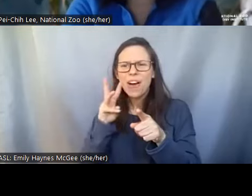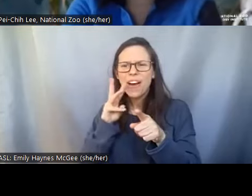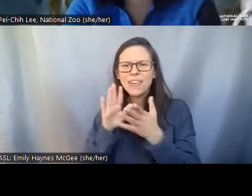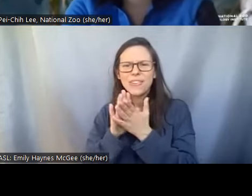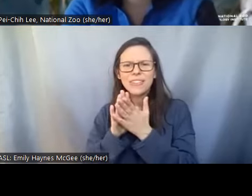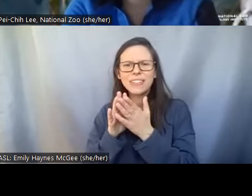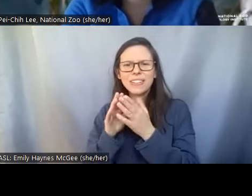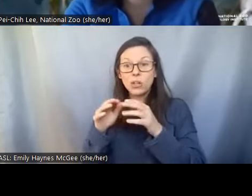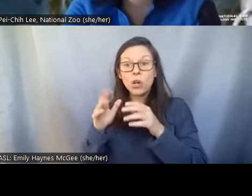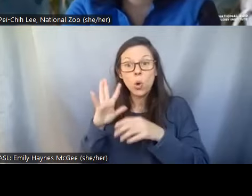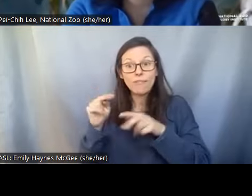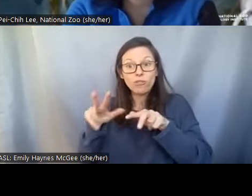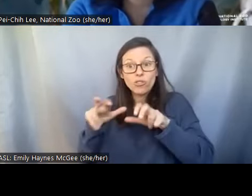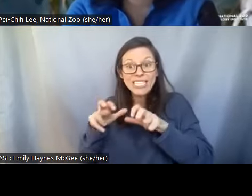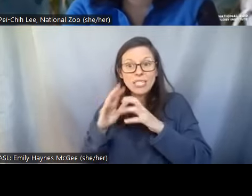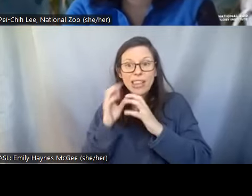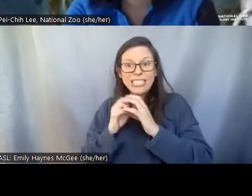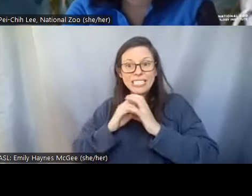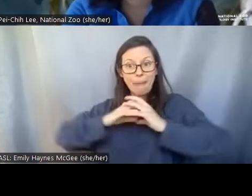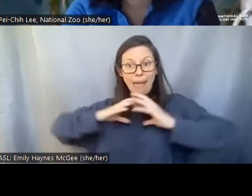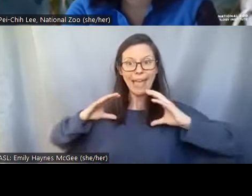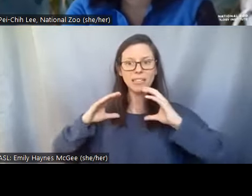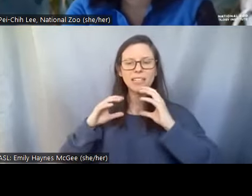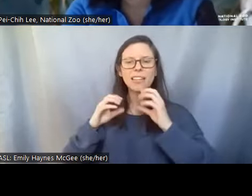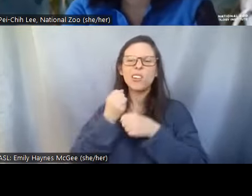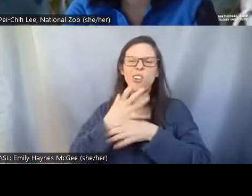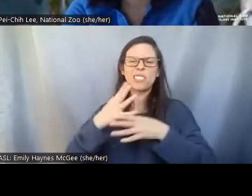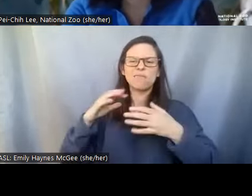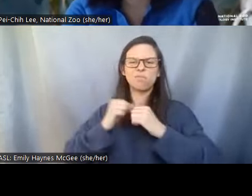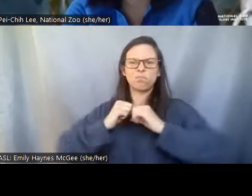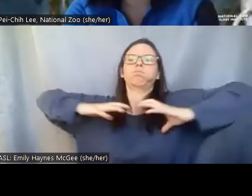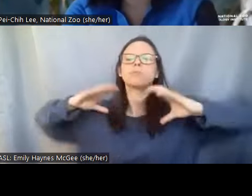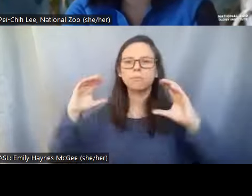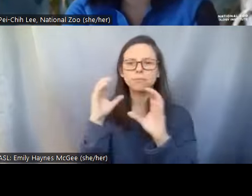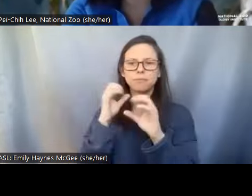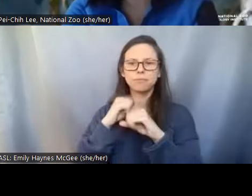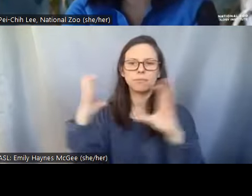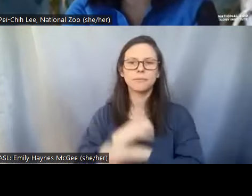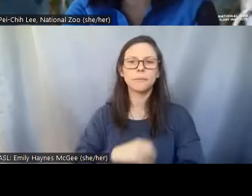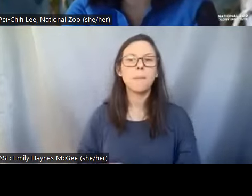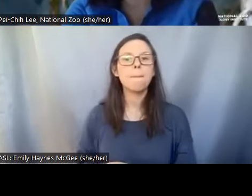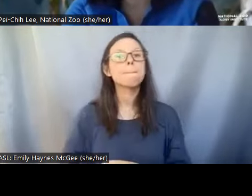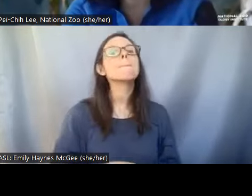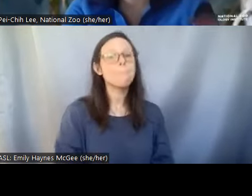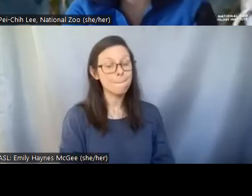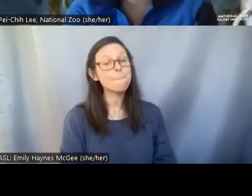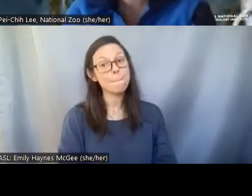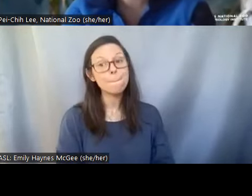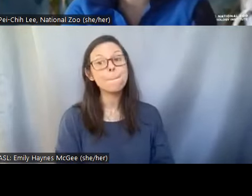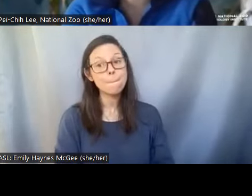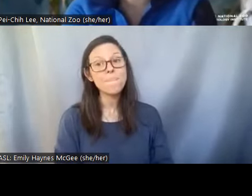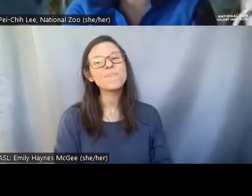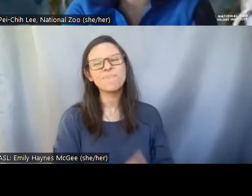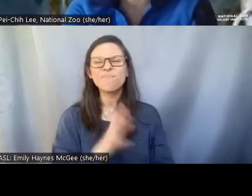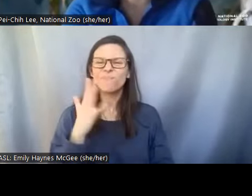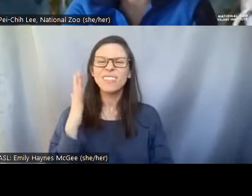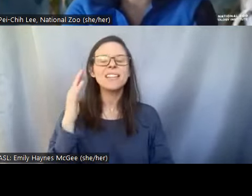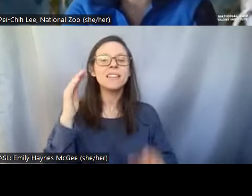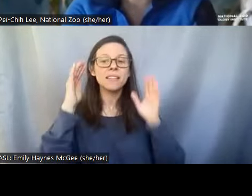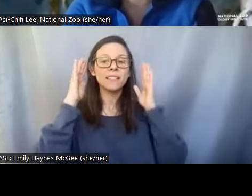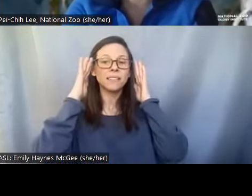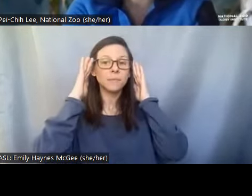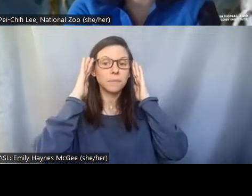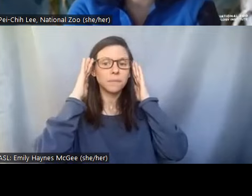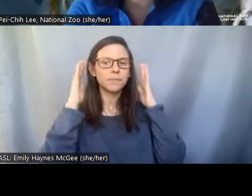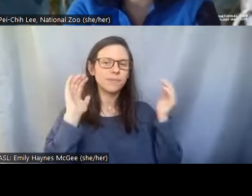and that's what causes it to break. >>Pei-Chih: Yes so so the same actually kind of also goes to our desiccation